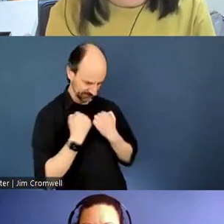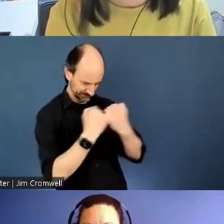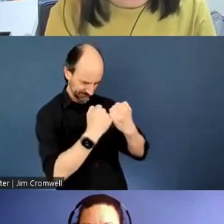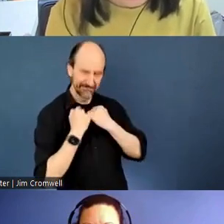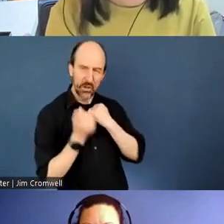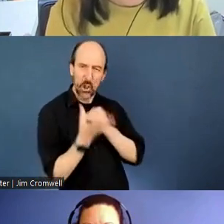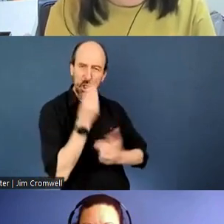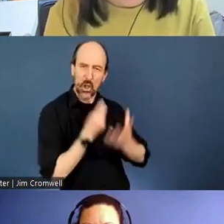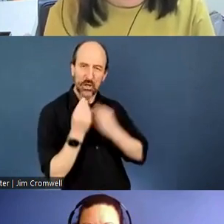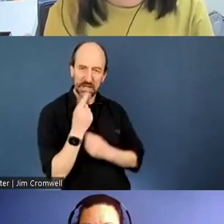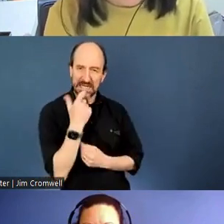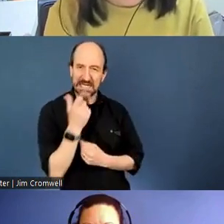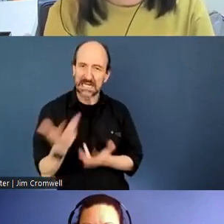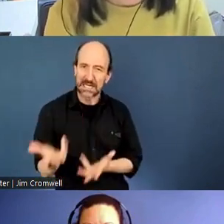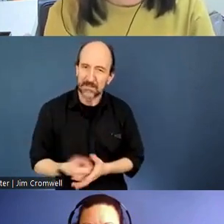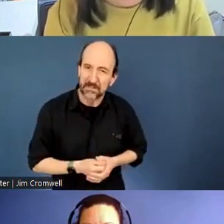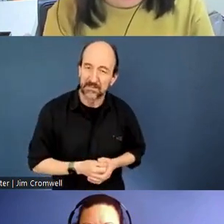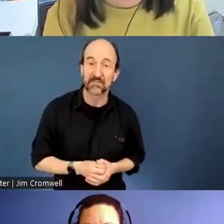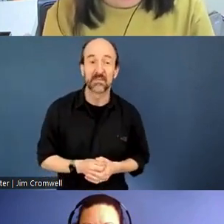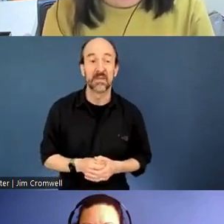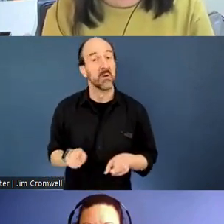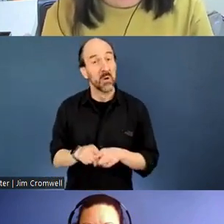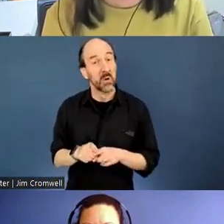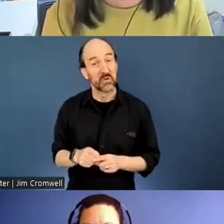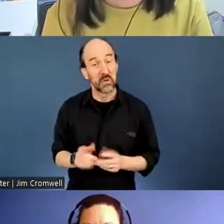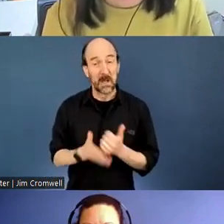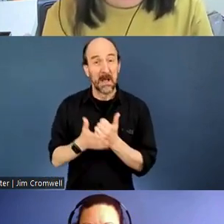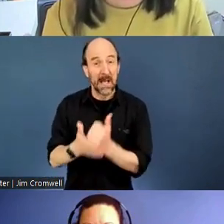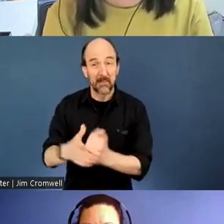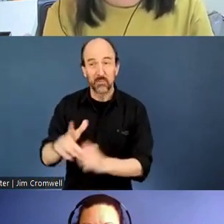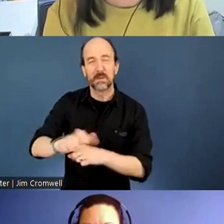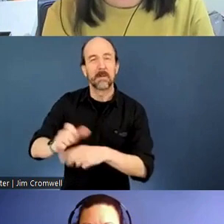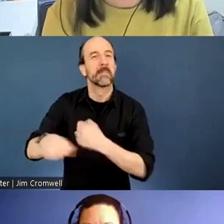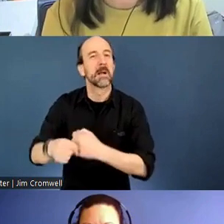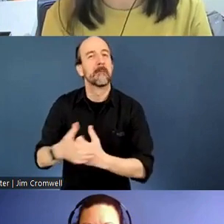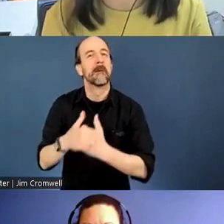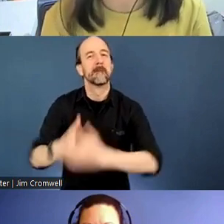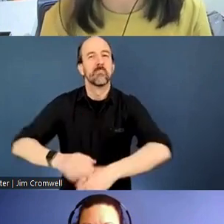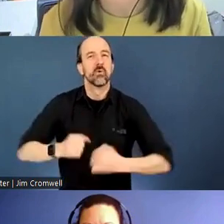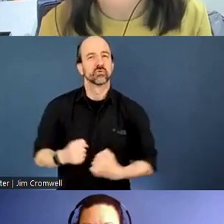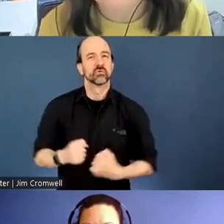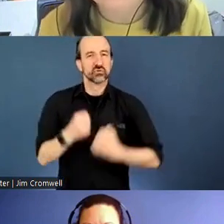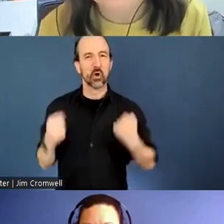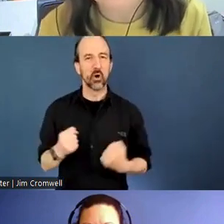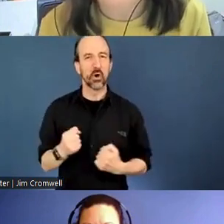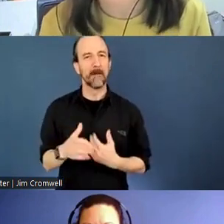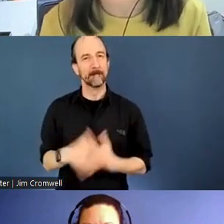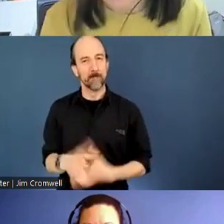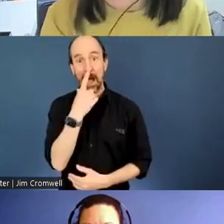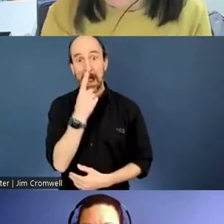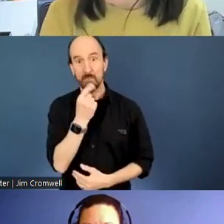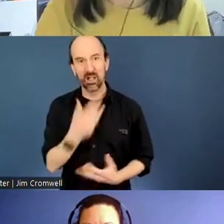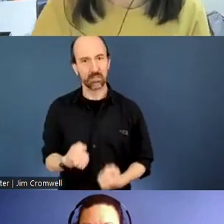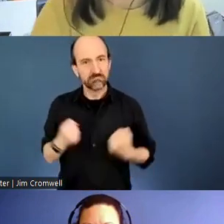time it is capacity strengthening tool. A lot of times we work with community participants who have never done